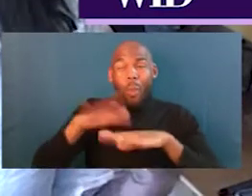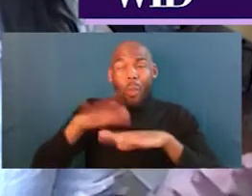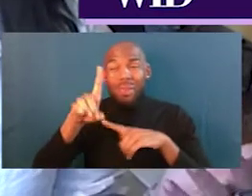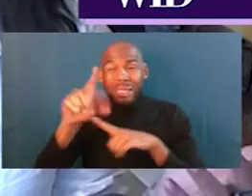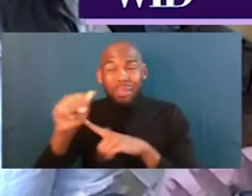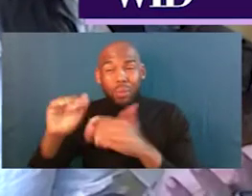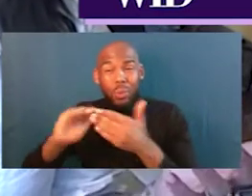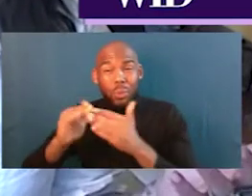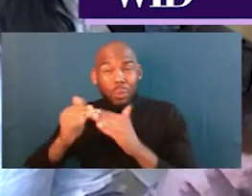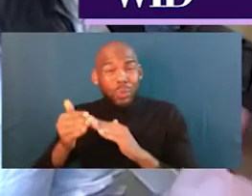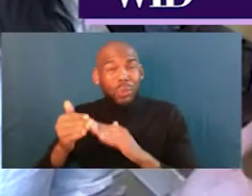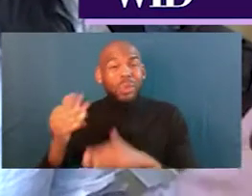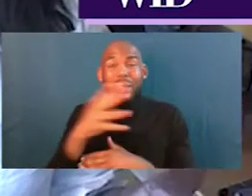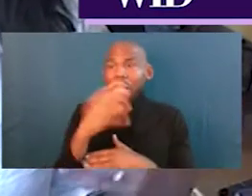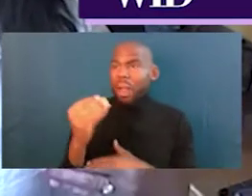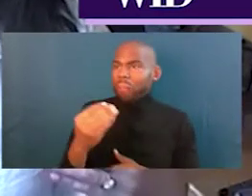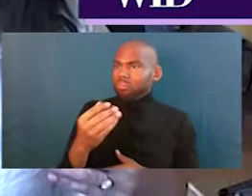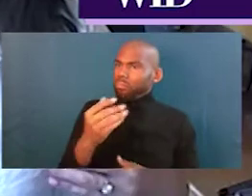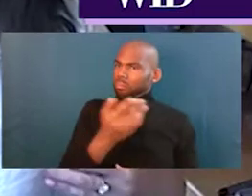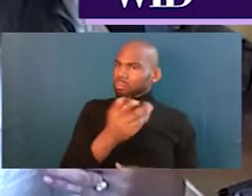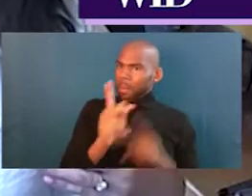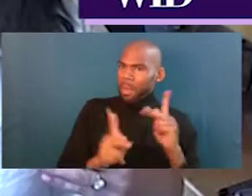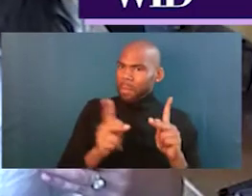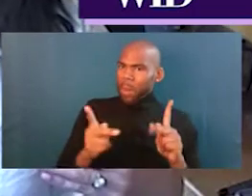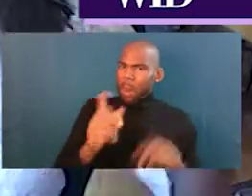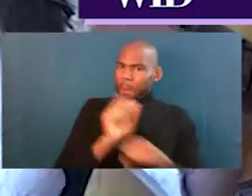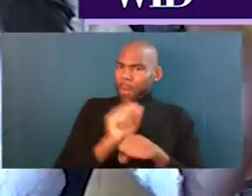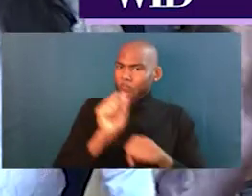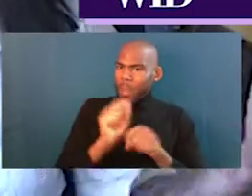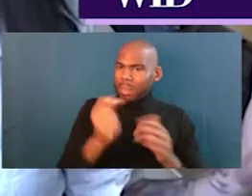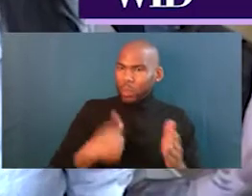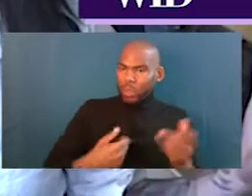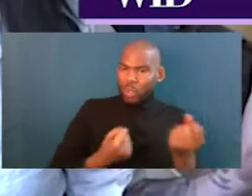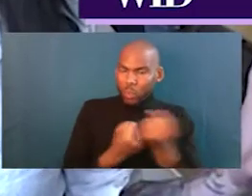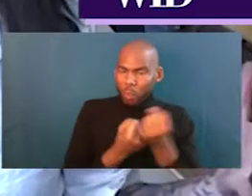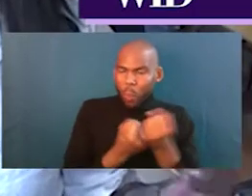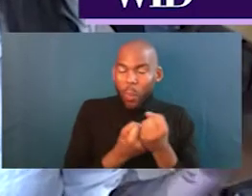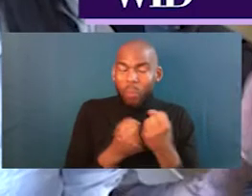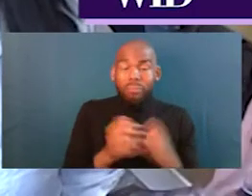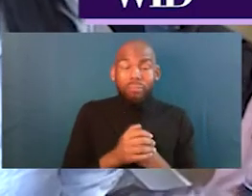the disability community and beyond the employees that we support. Our global approach that